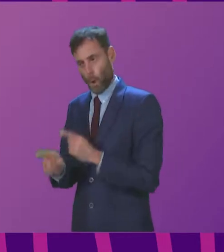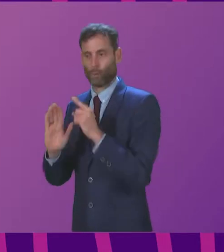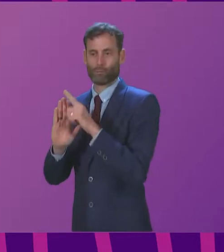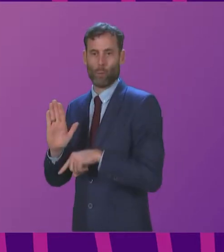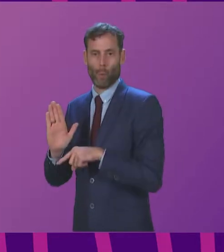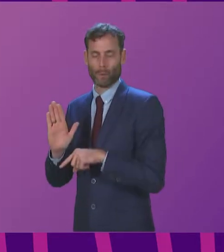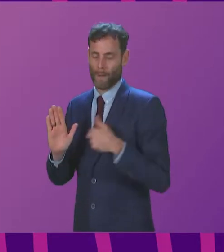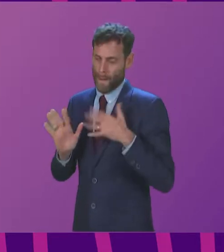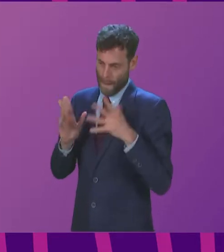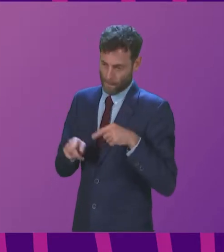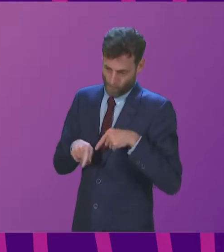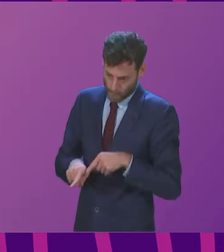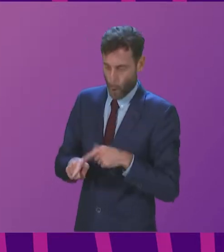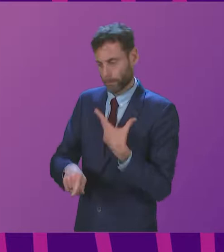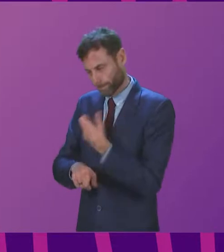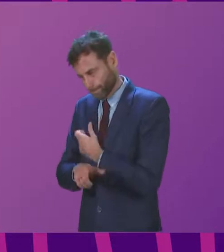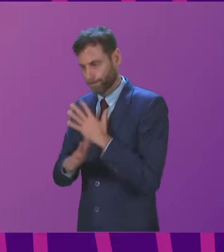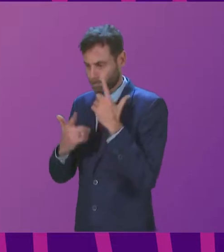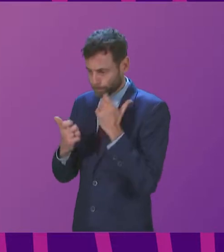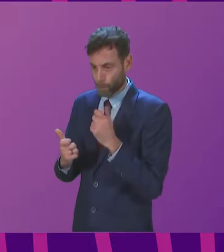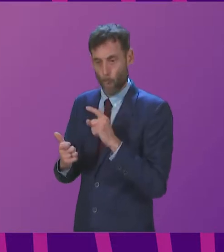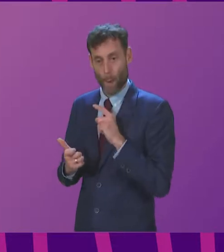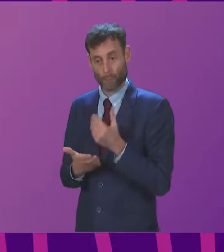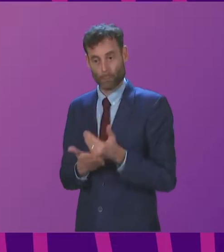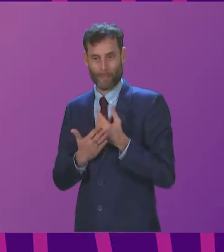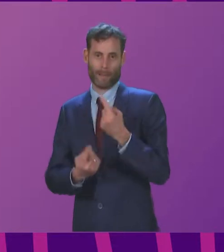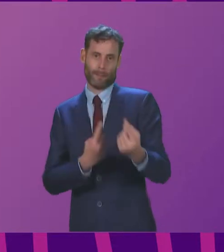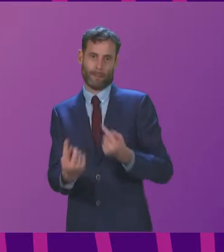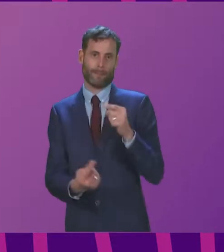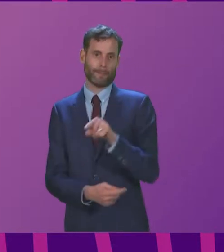should all make sure that we comply with all the protections that we are asked to comply with,